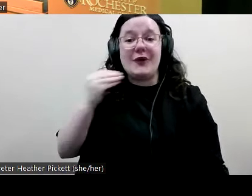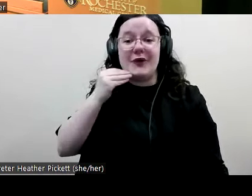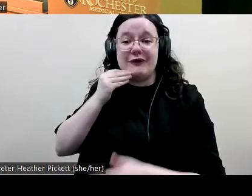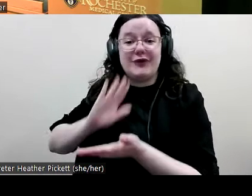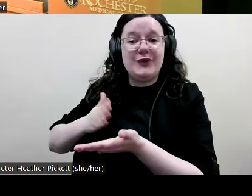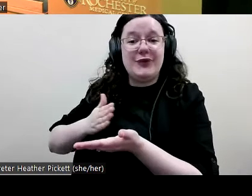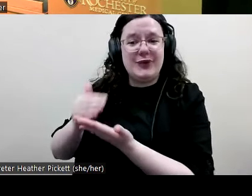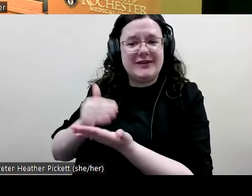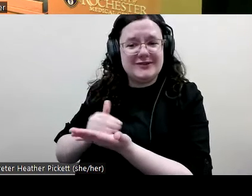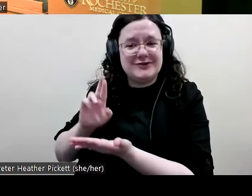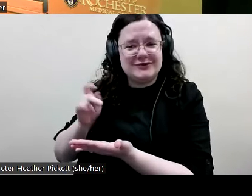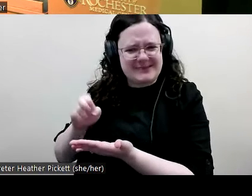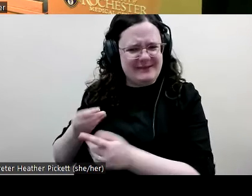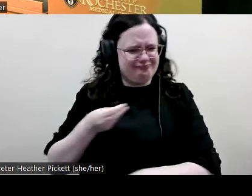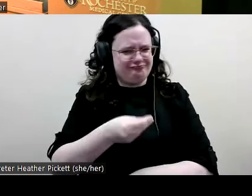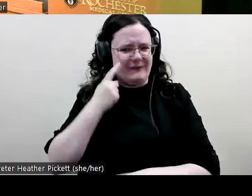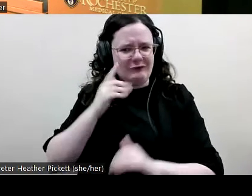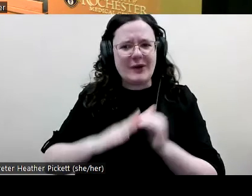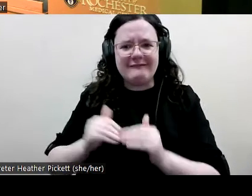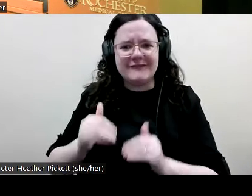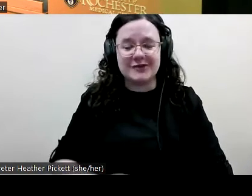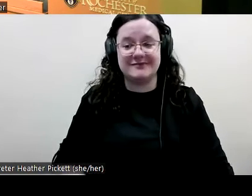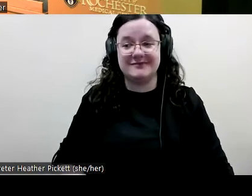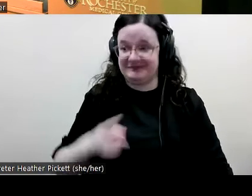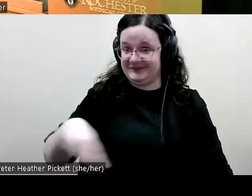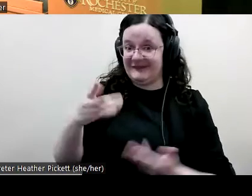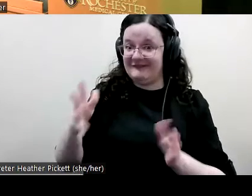if any of you have moved through college right how many times did your parents actually come